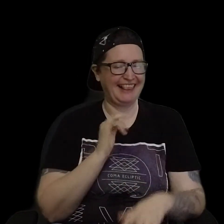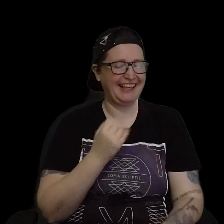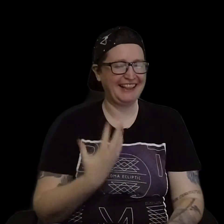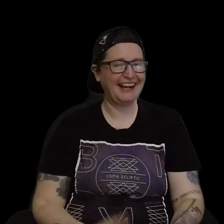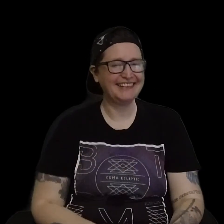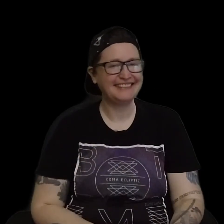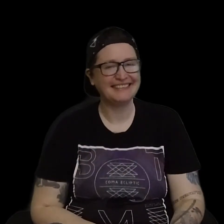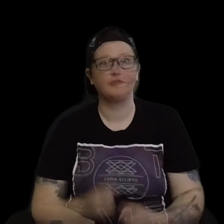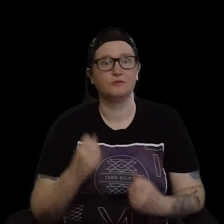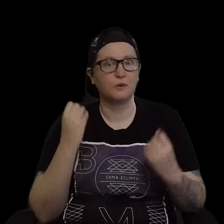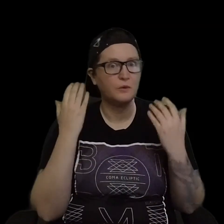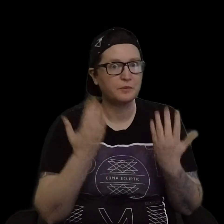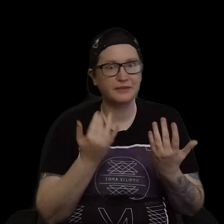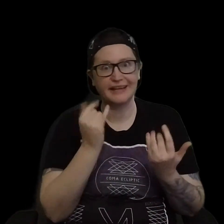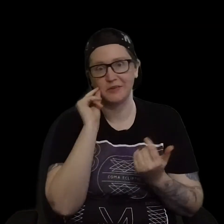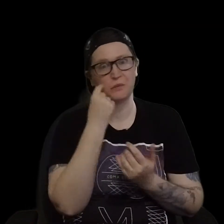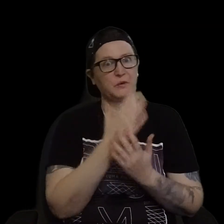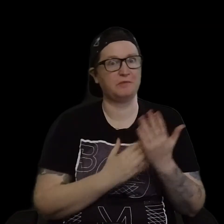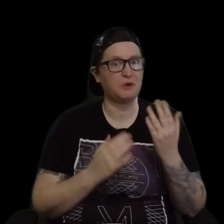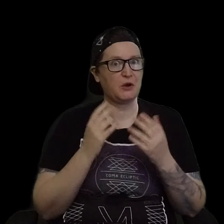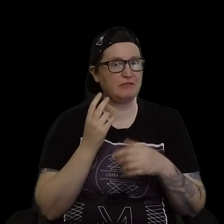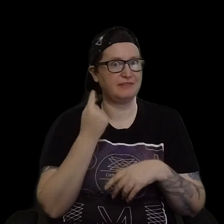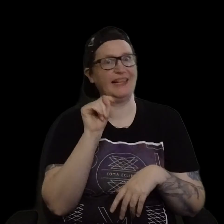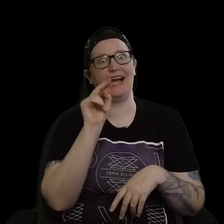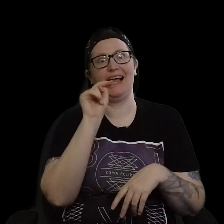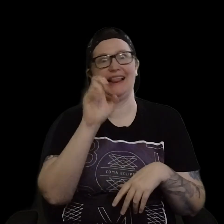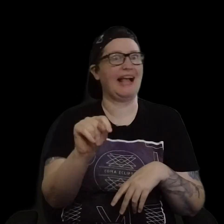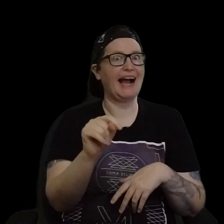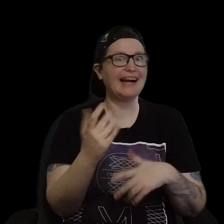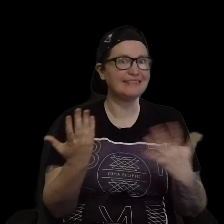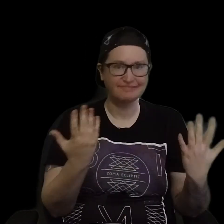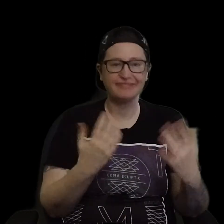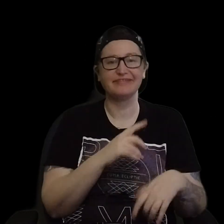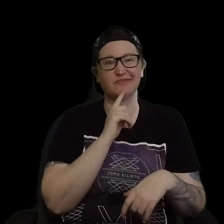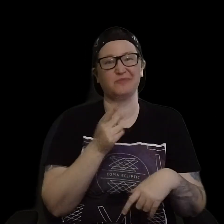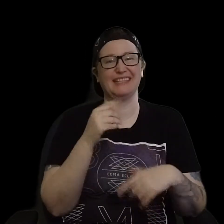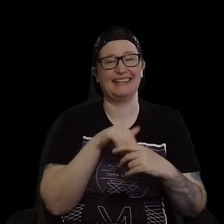just thought that was really creative I like that a lot so one of the really cool parts is the net